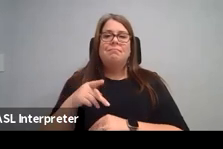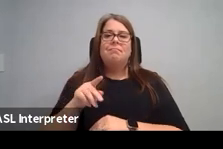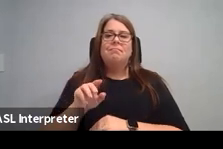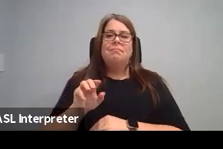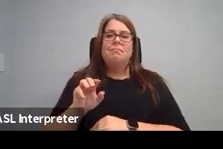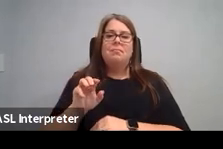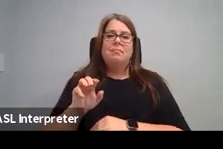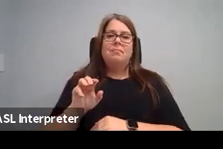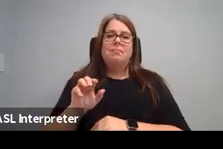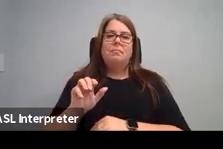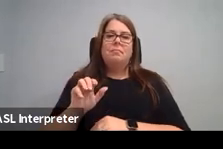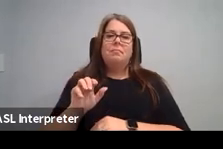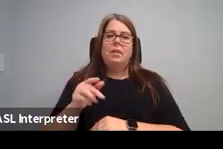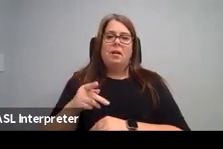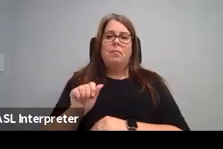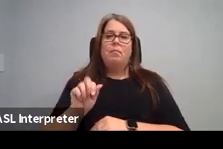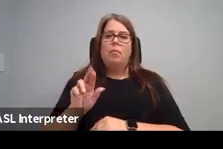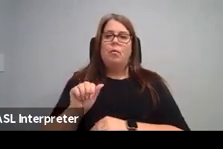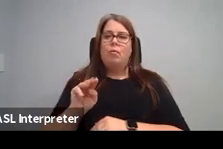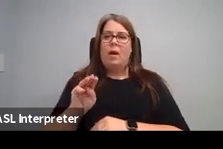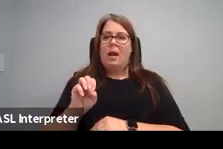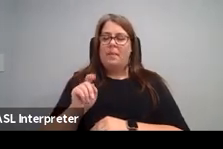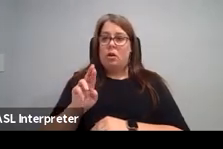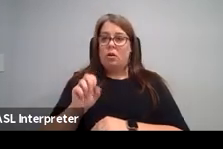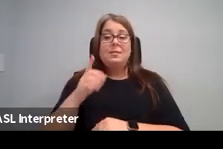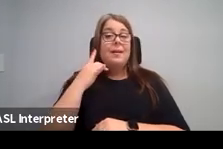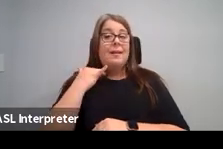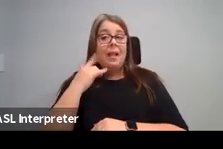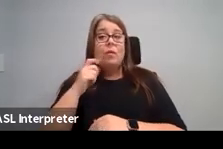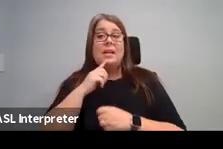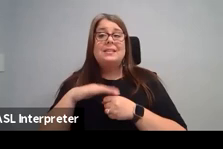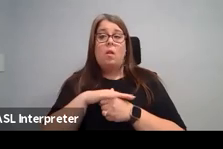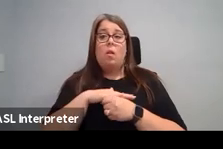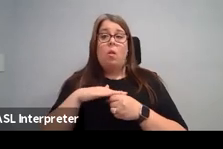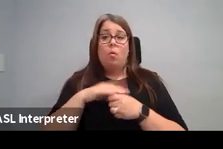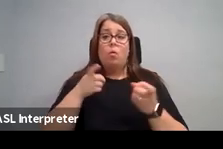Jewyl Alderson Clarke, SDCOE: The California is a local control state, which means many of the decisions are being made at the local level.